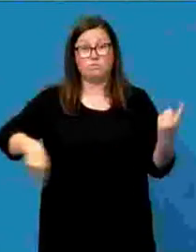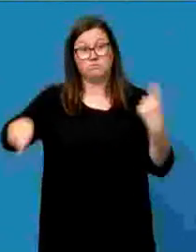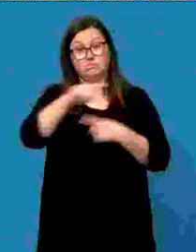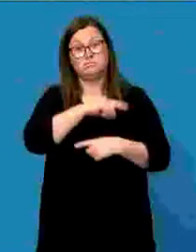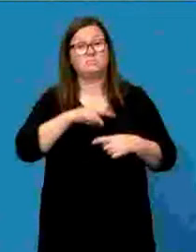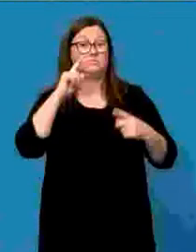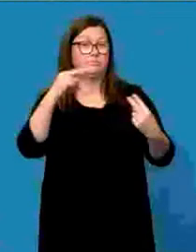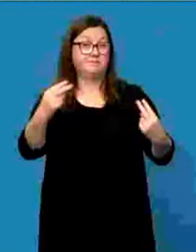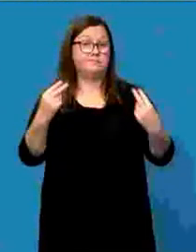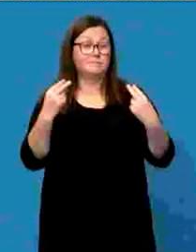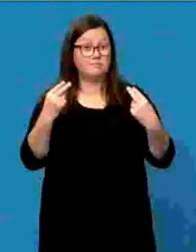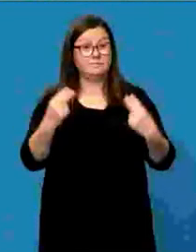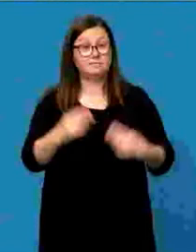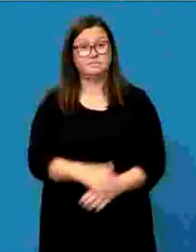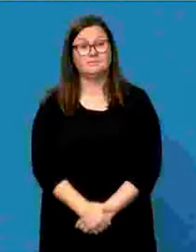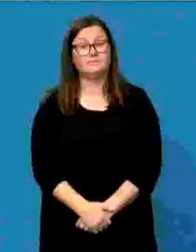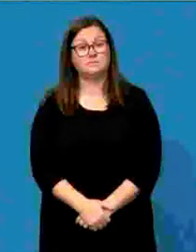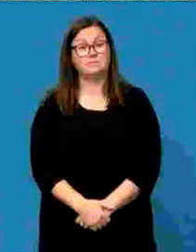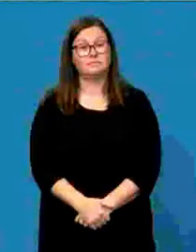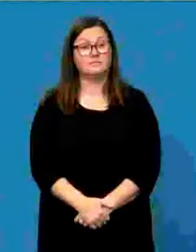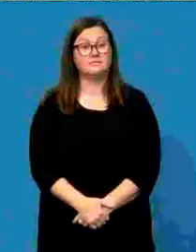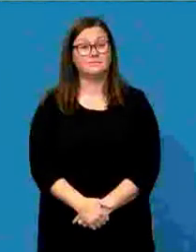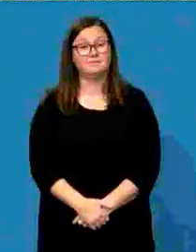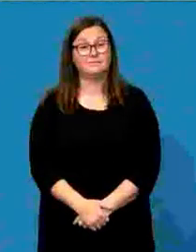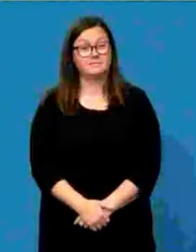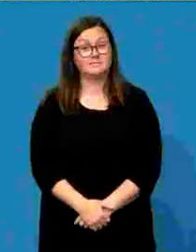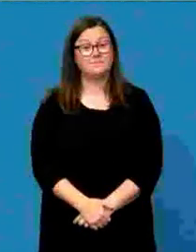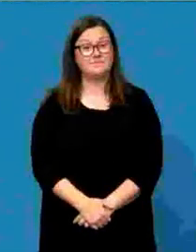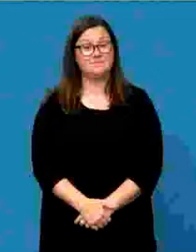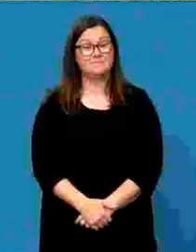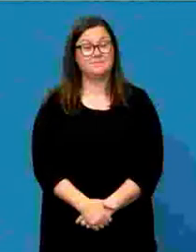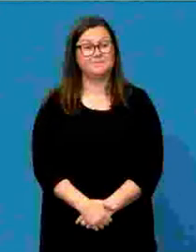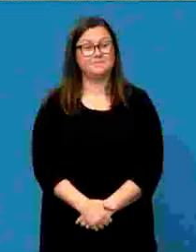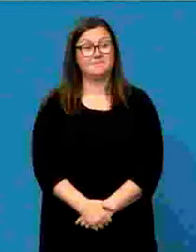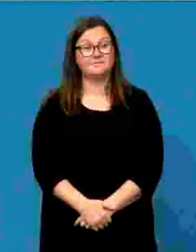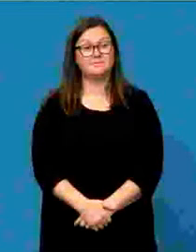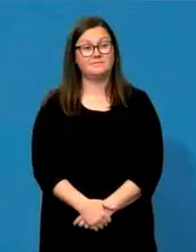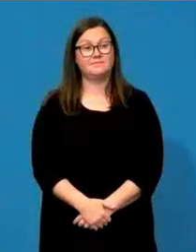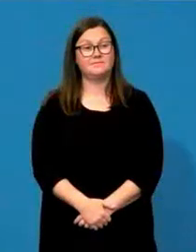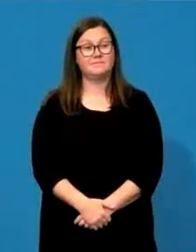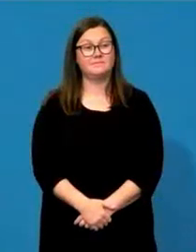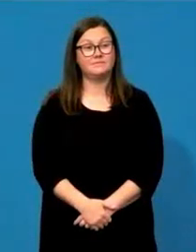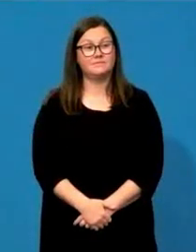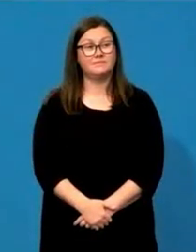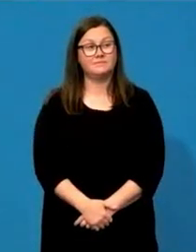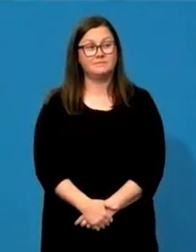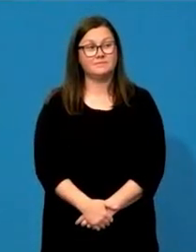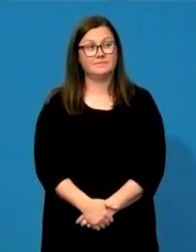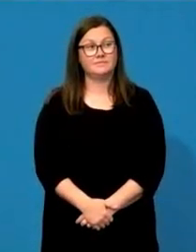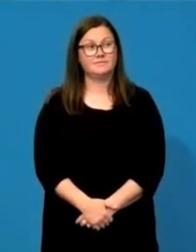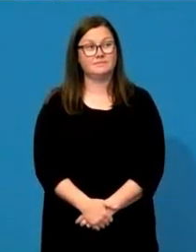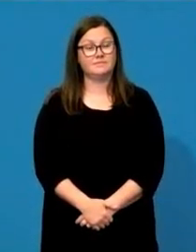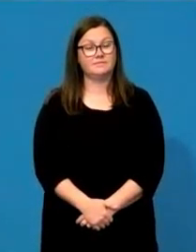Thanks for joining me today, Jazsikah.